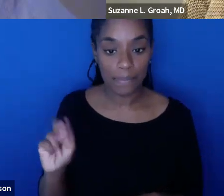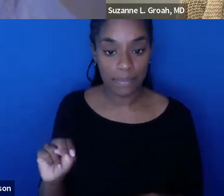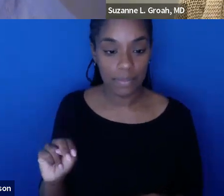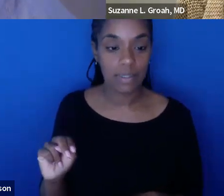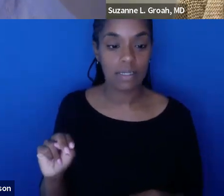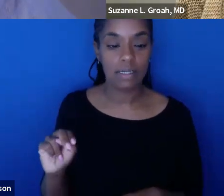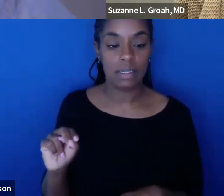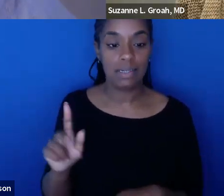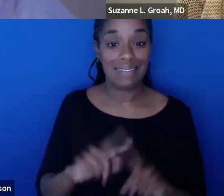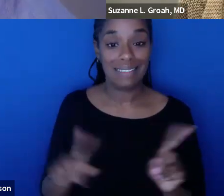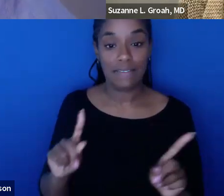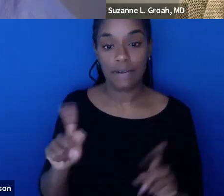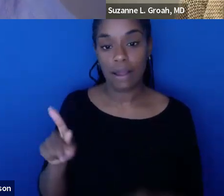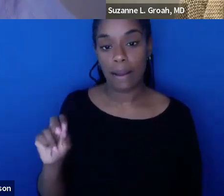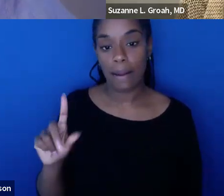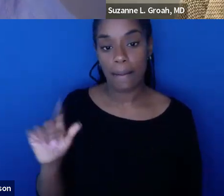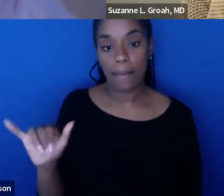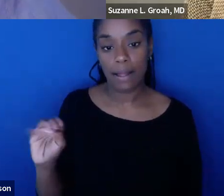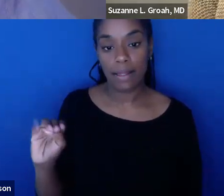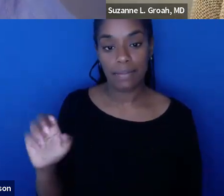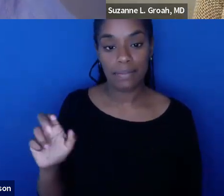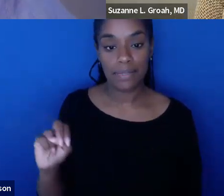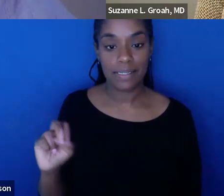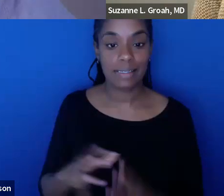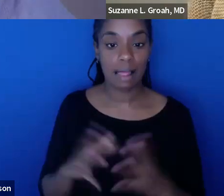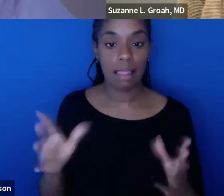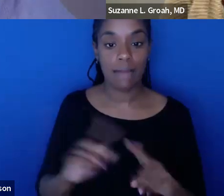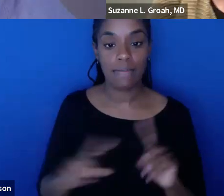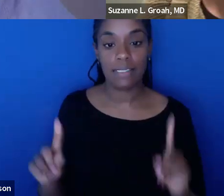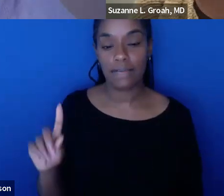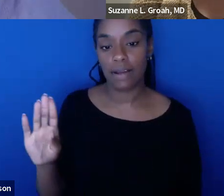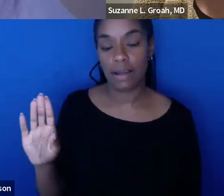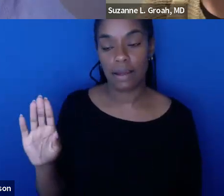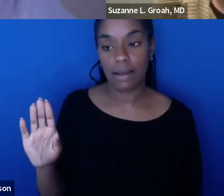polymixins, lots of antibiotics. You can put normal saline in the bladder.